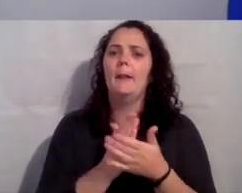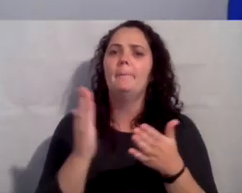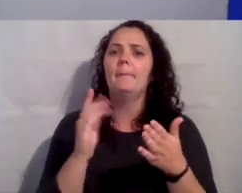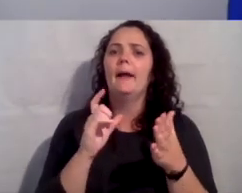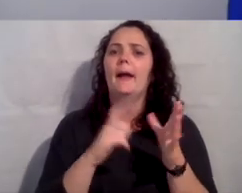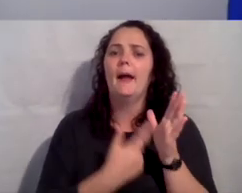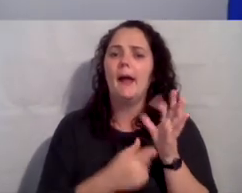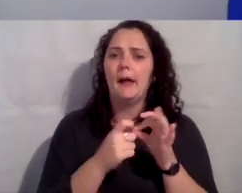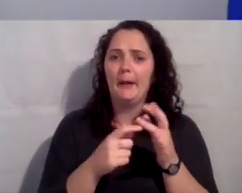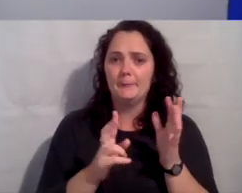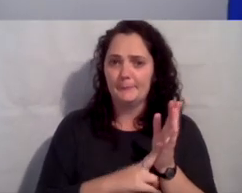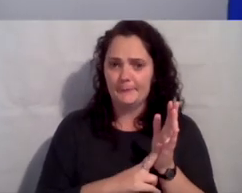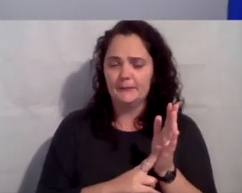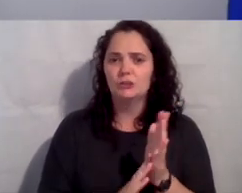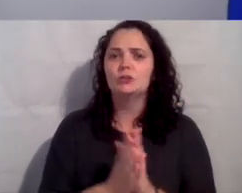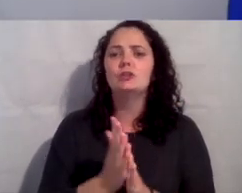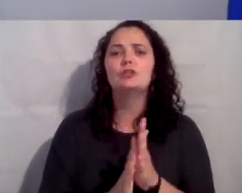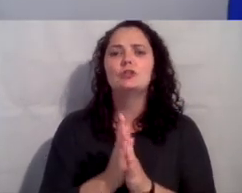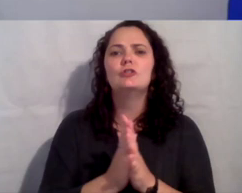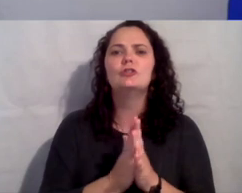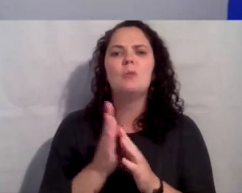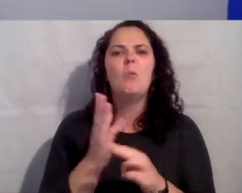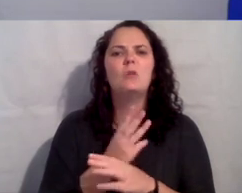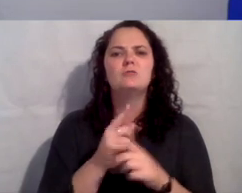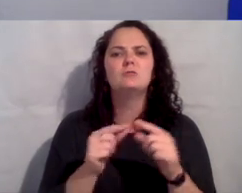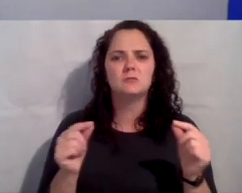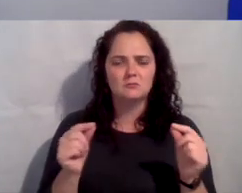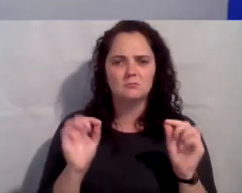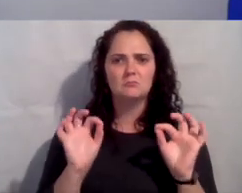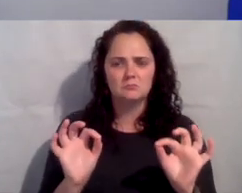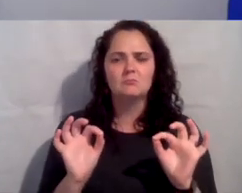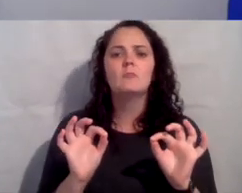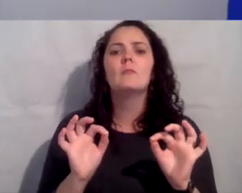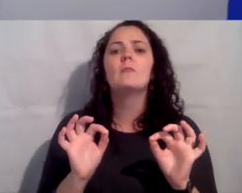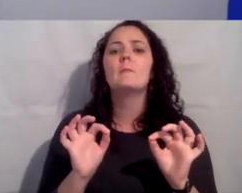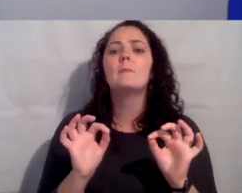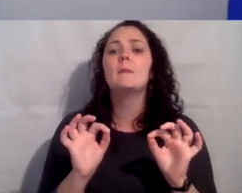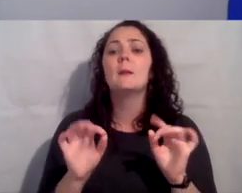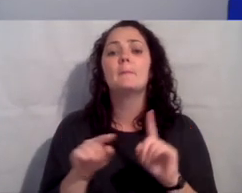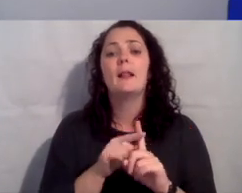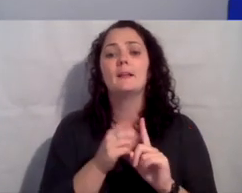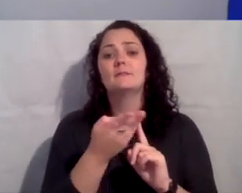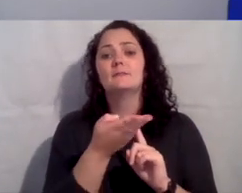it is a charred wood, a piece of willow and that's what I'll be drawing with. But if any of you out there – I'll also be showing you a really nice little